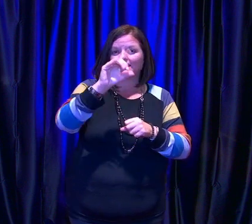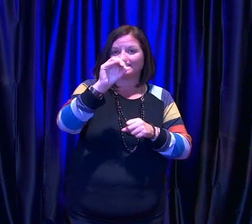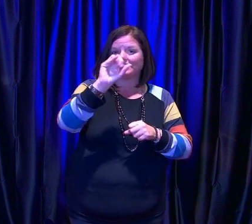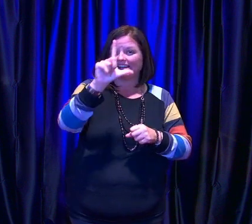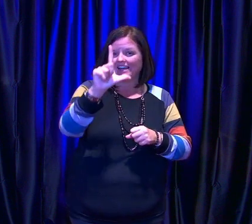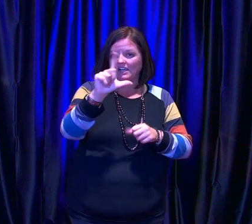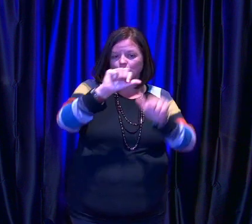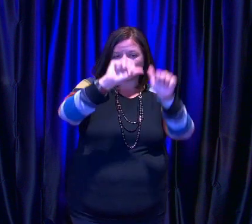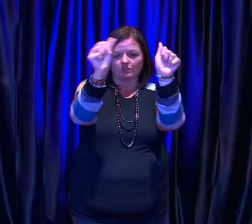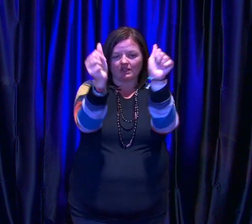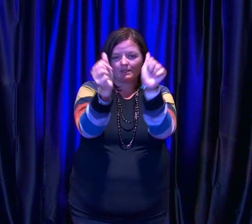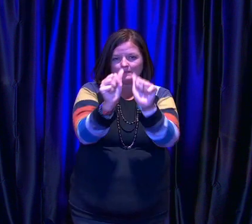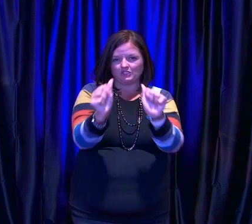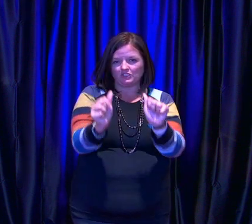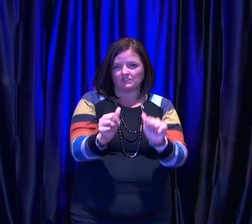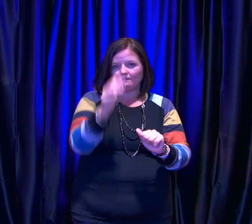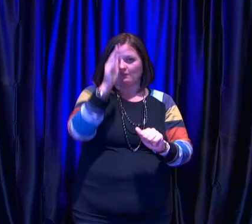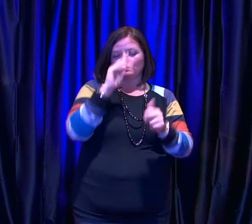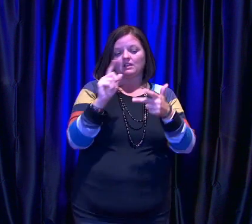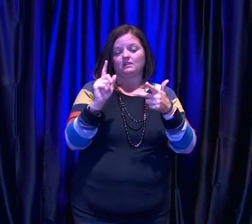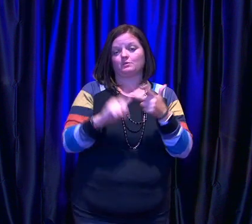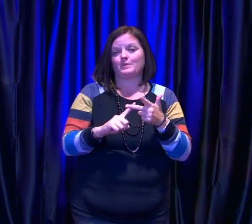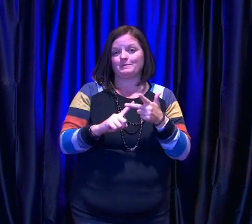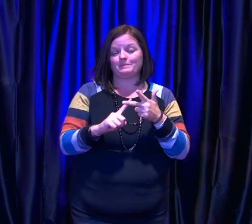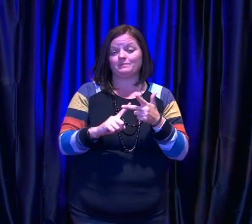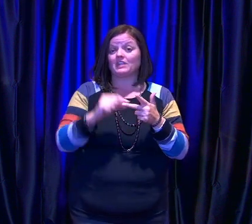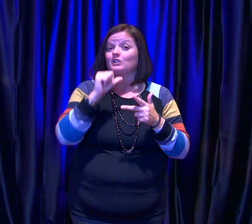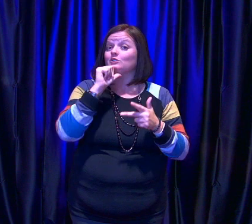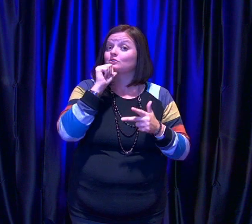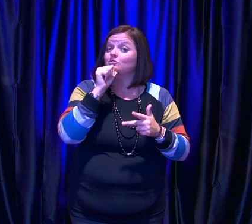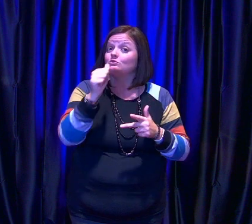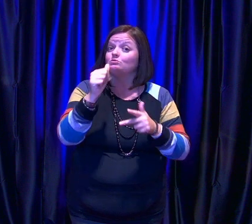in the form of God number three do not treat God's name